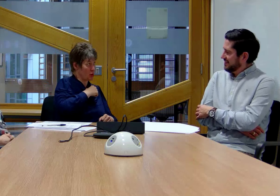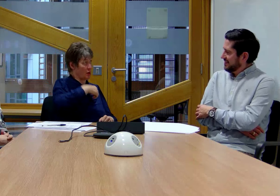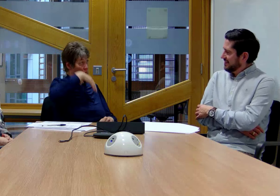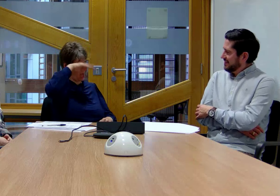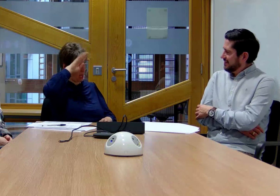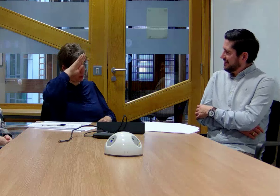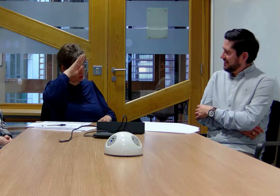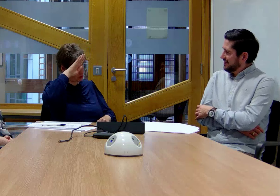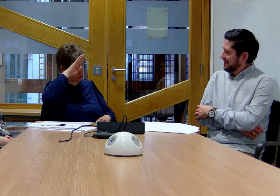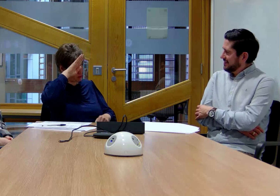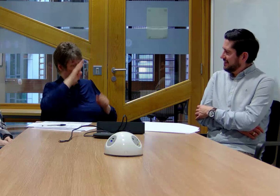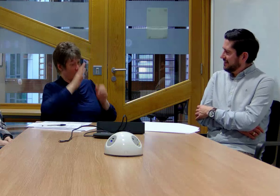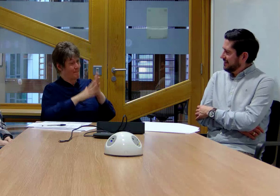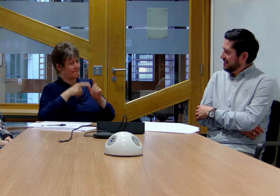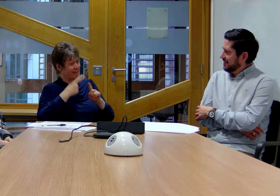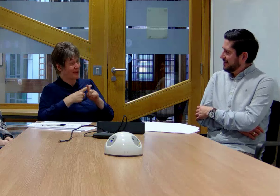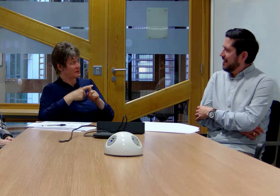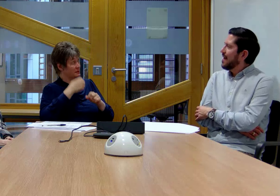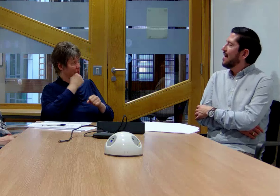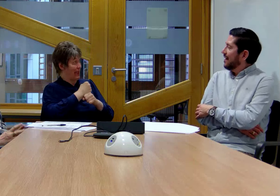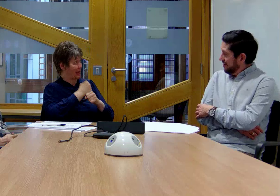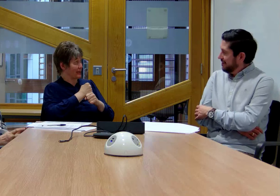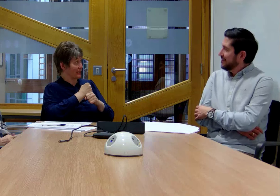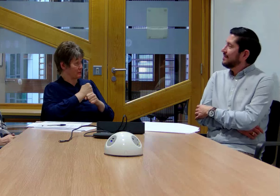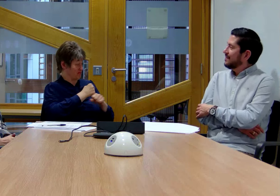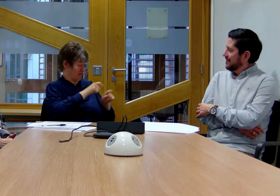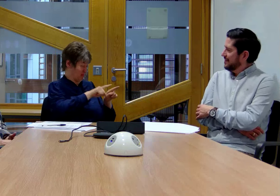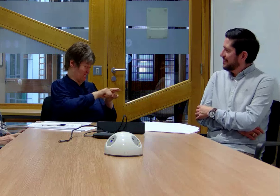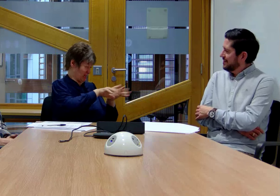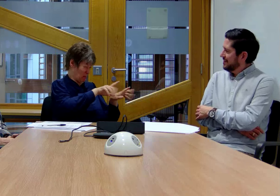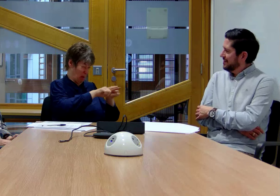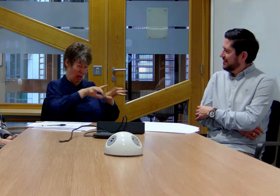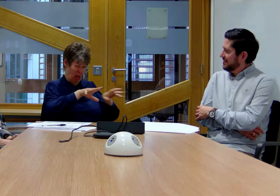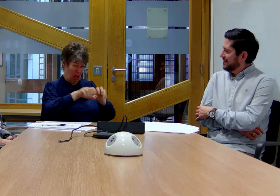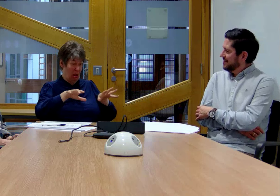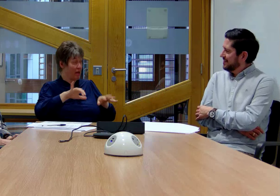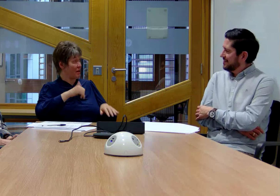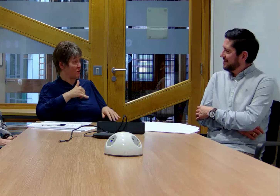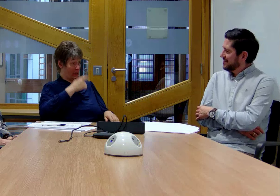and Scottish, Irish and Manx Gaelic, are quite similar. You can understand a fair amount